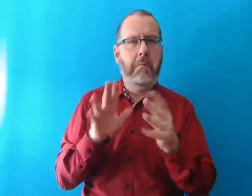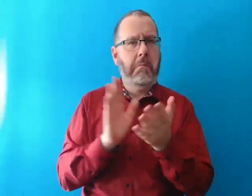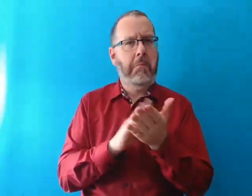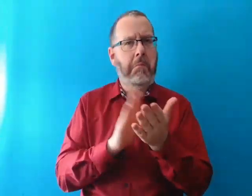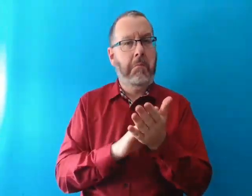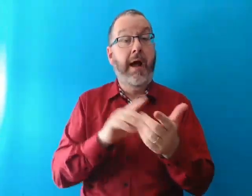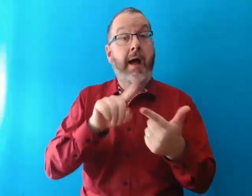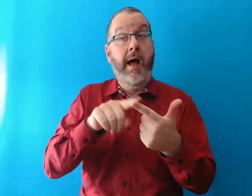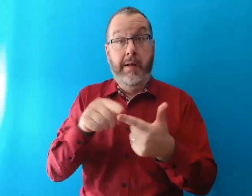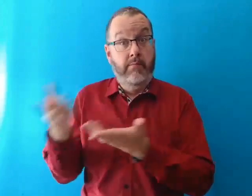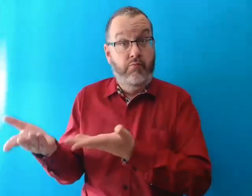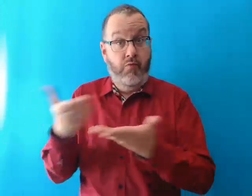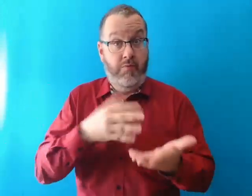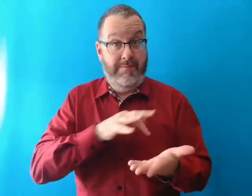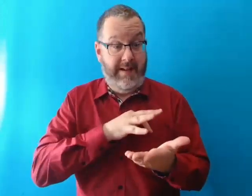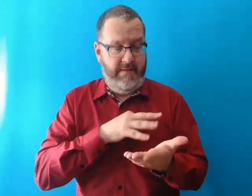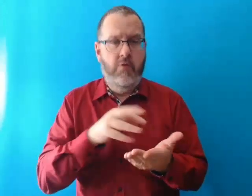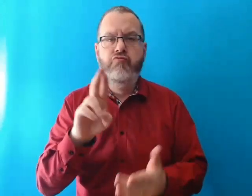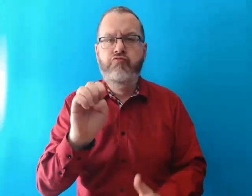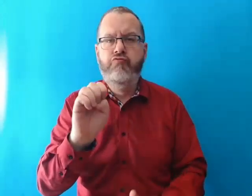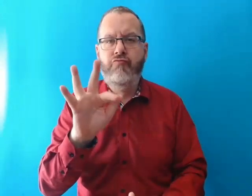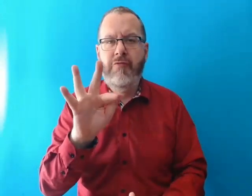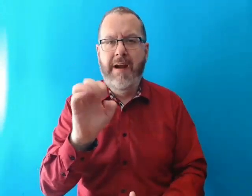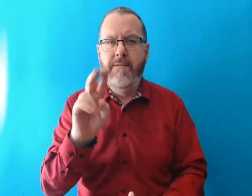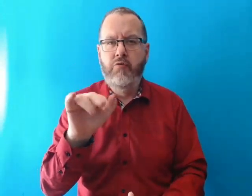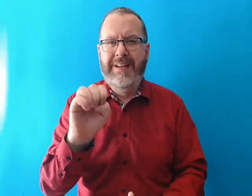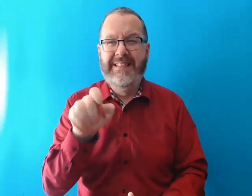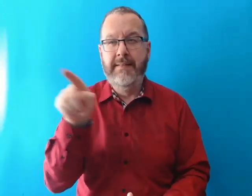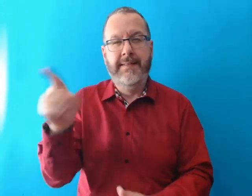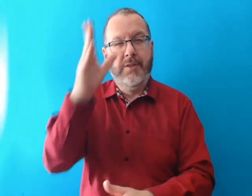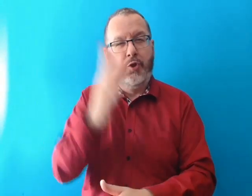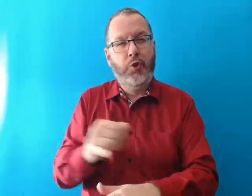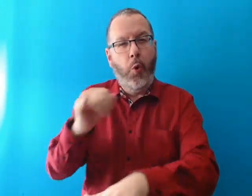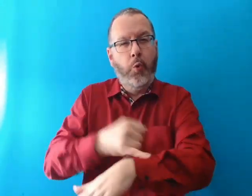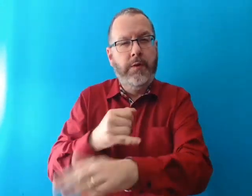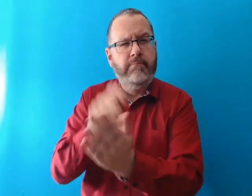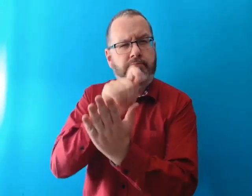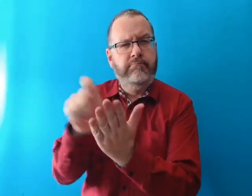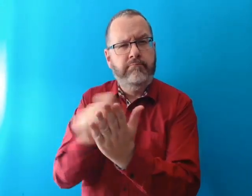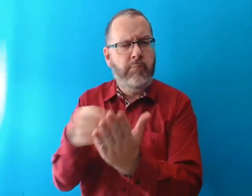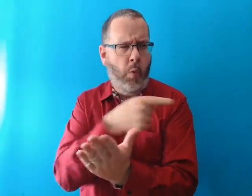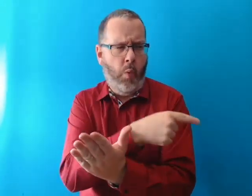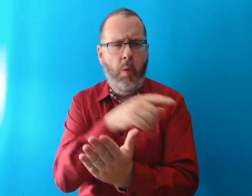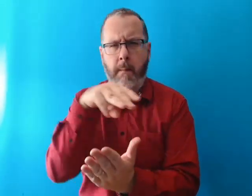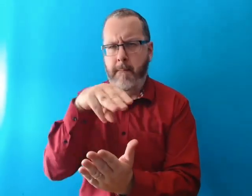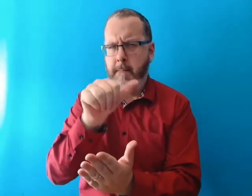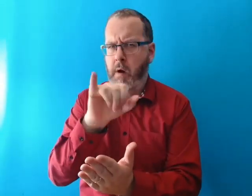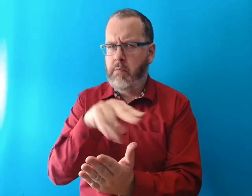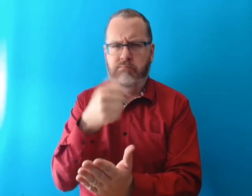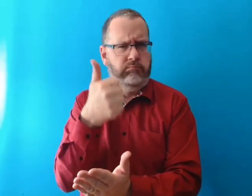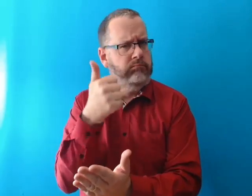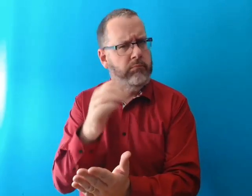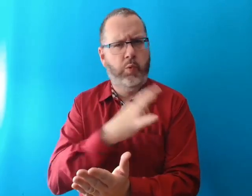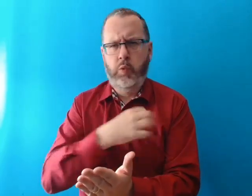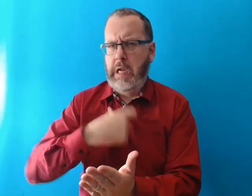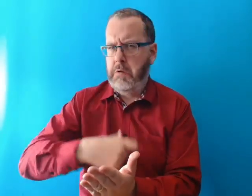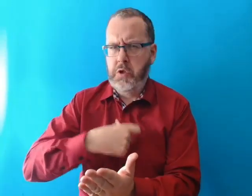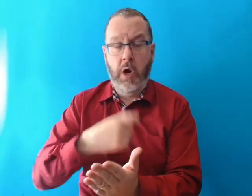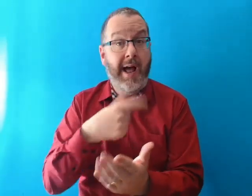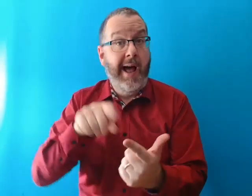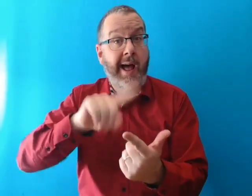He also brought references from St Joseph’s as to his good character;